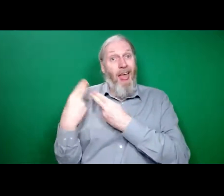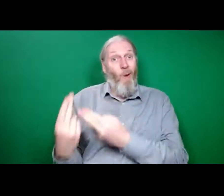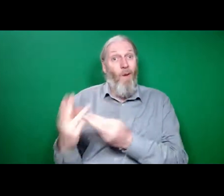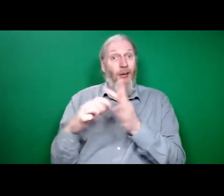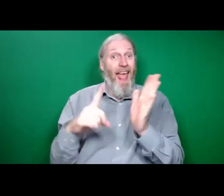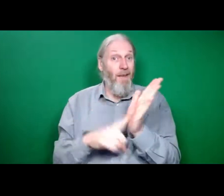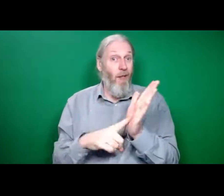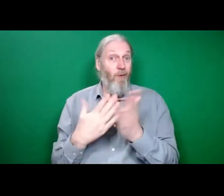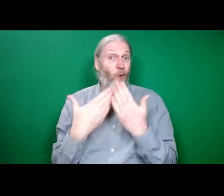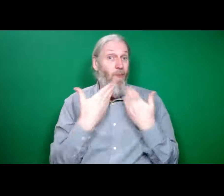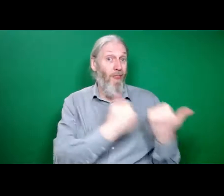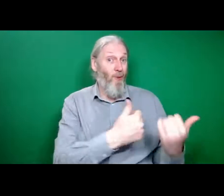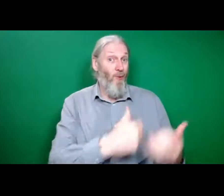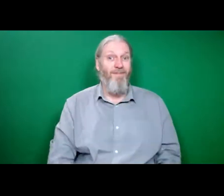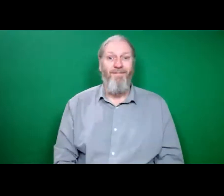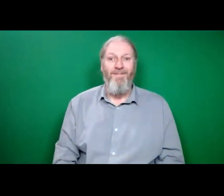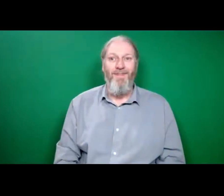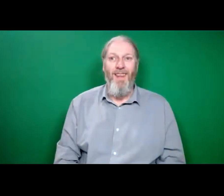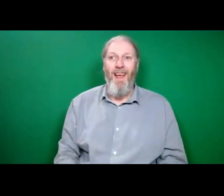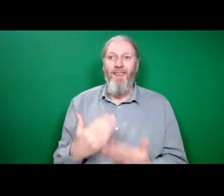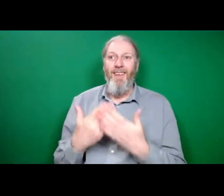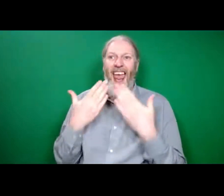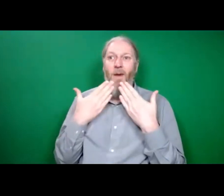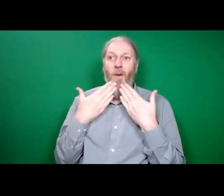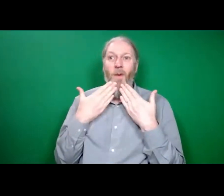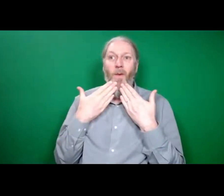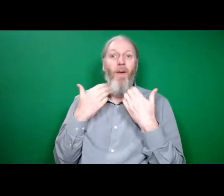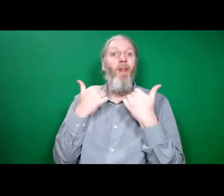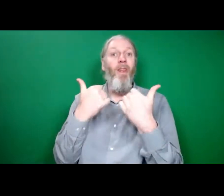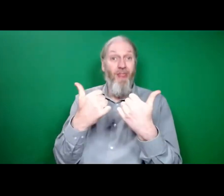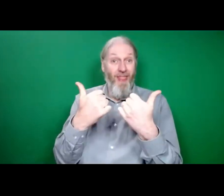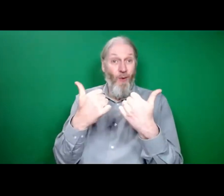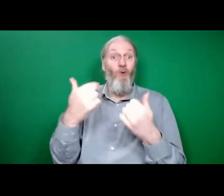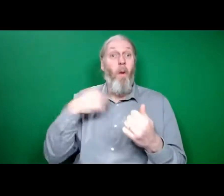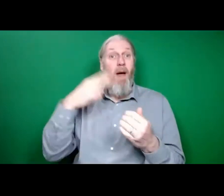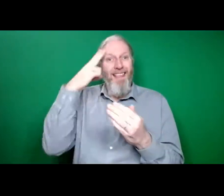the webinar is being live captioned and also there are BSL interpreters here today for you.